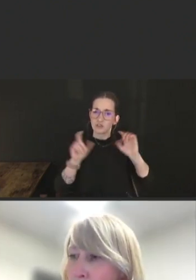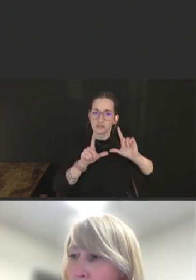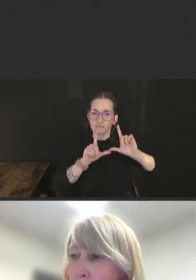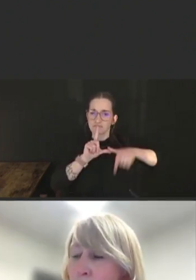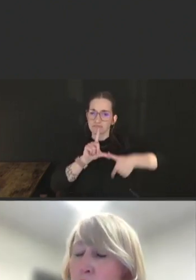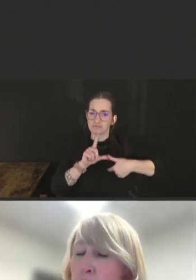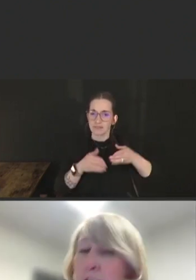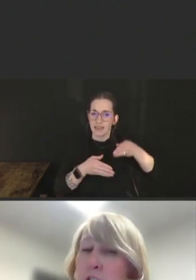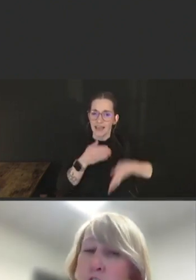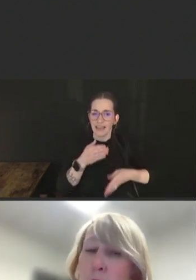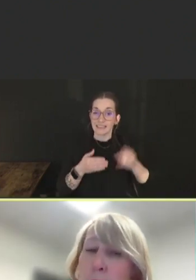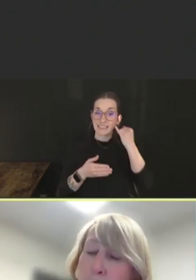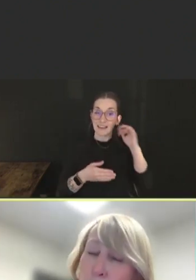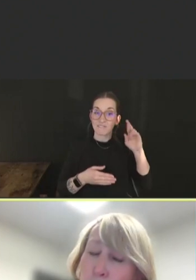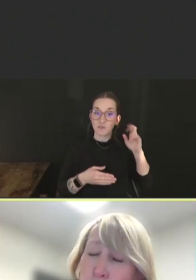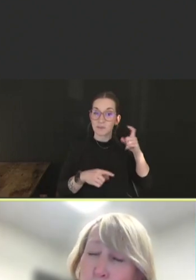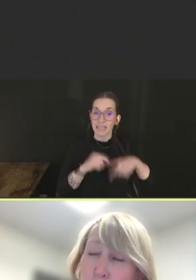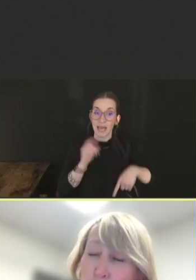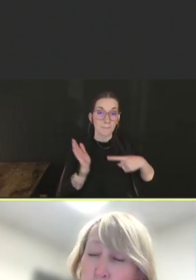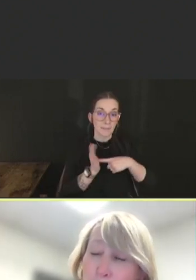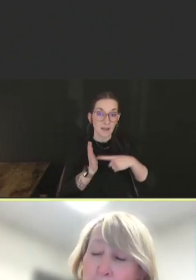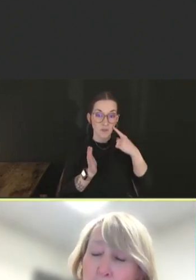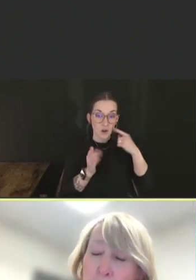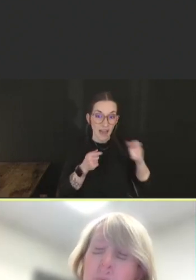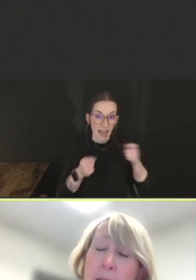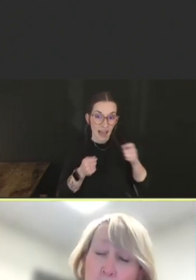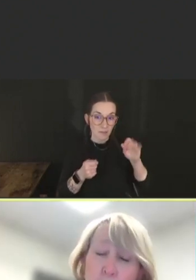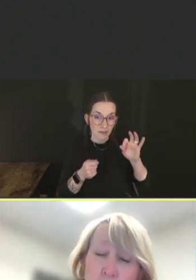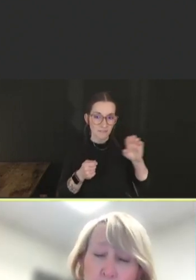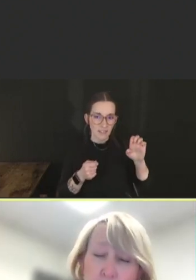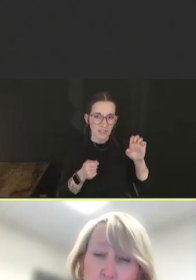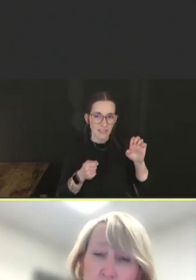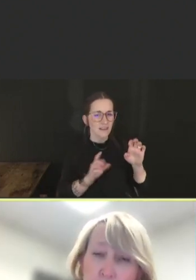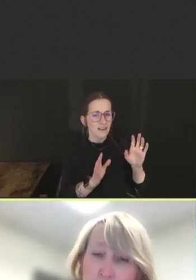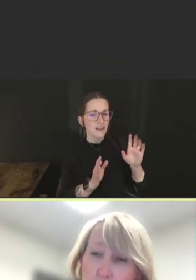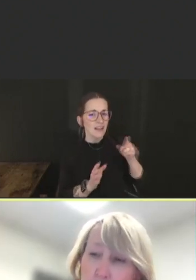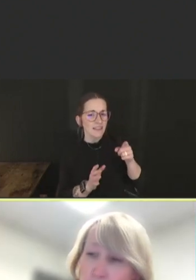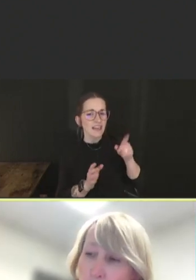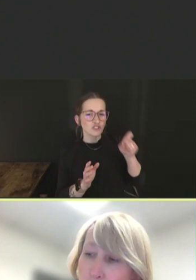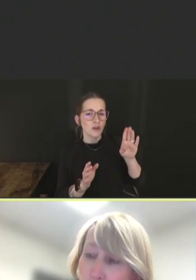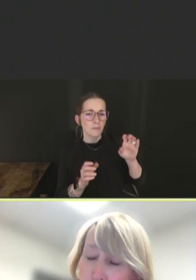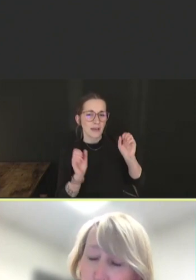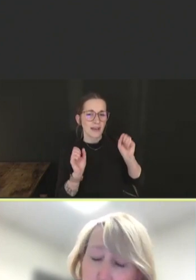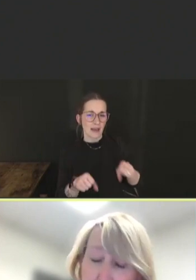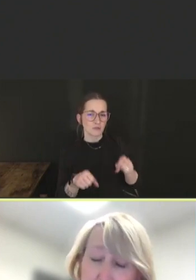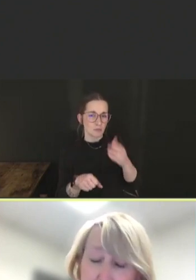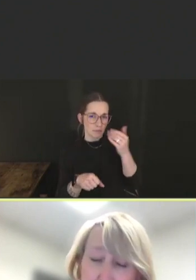Kelly Goode: They should be able to because we can bill for influenza and other vaccines,